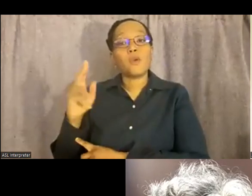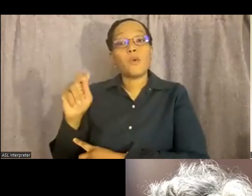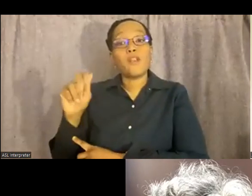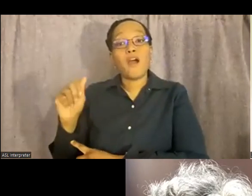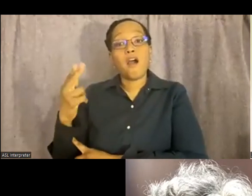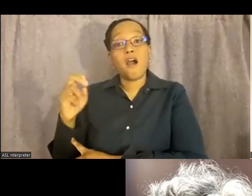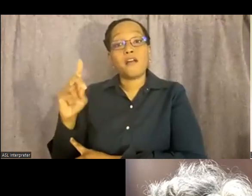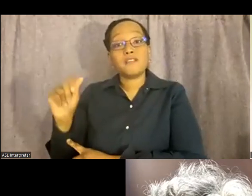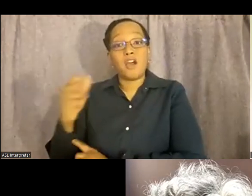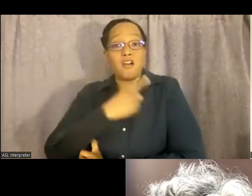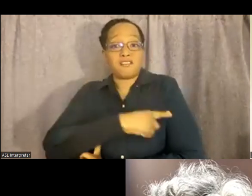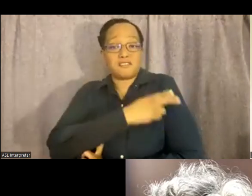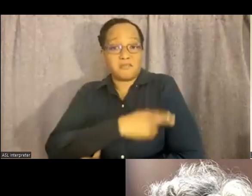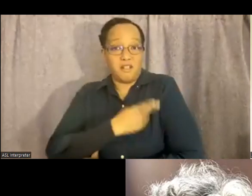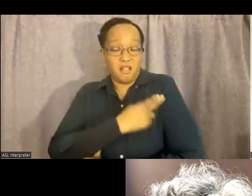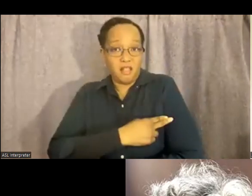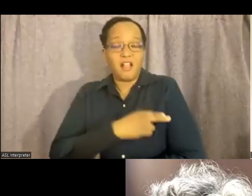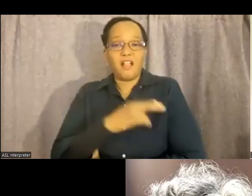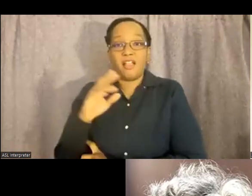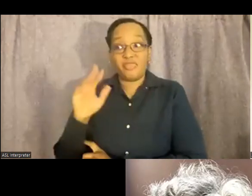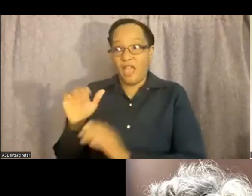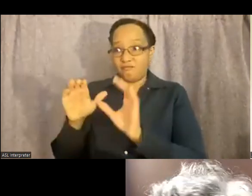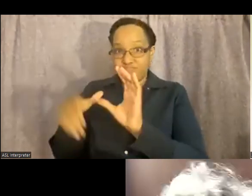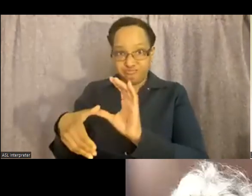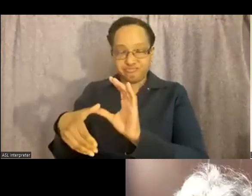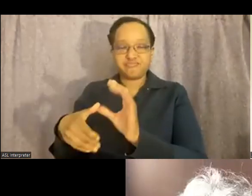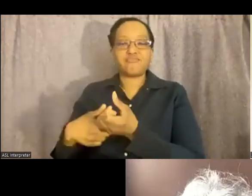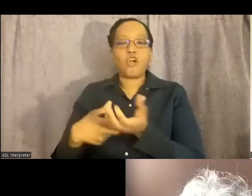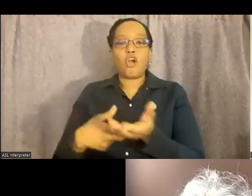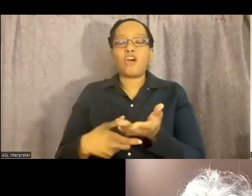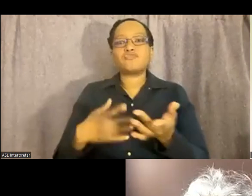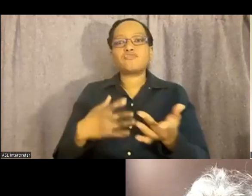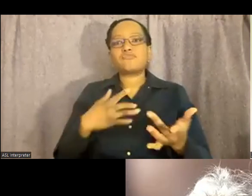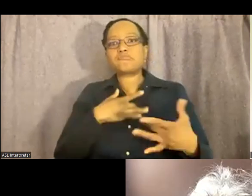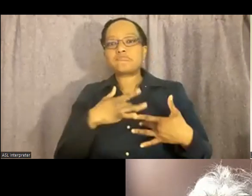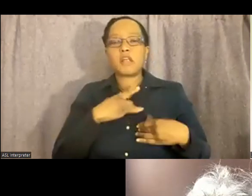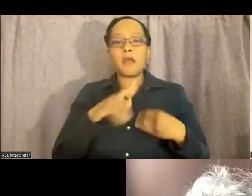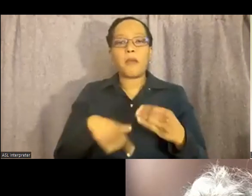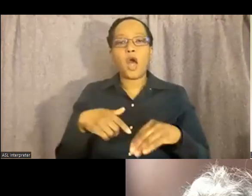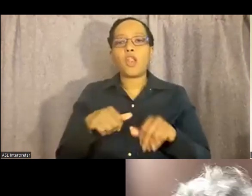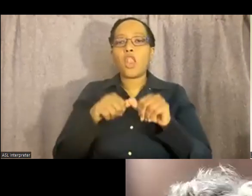this issue of long-term care. How does Laguna Honda fit into our safety net?